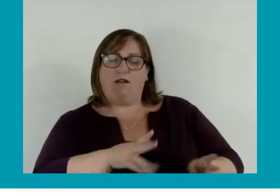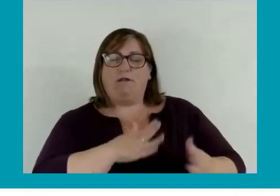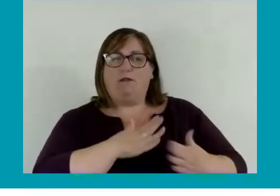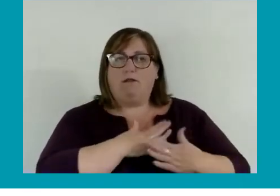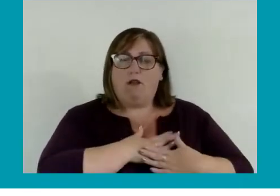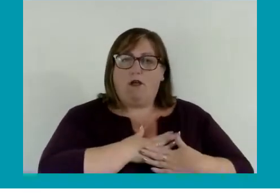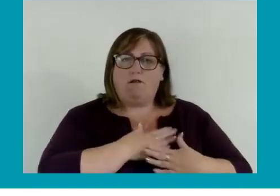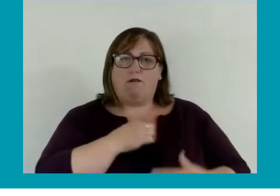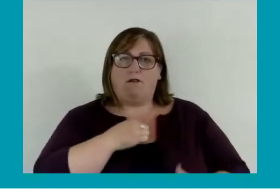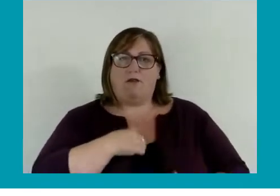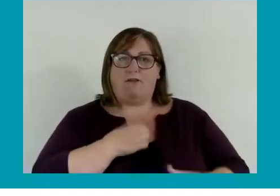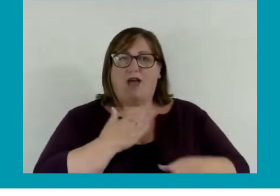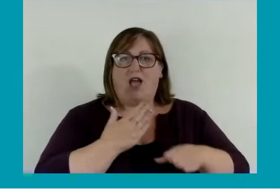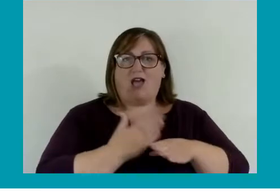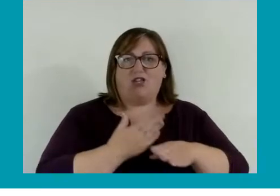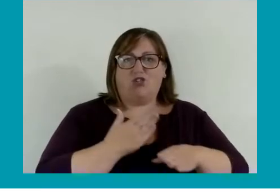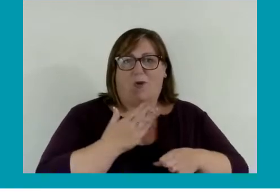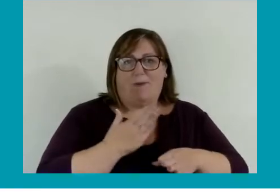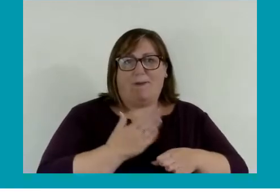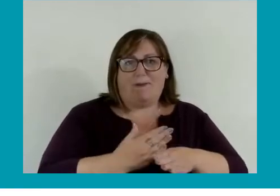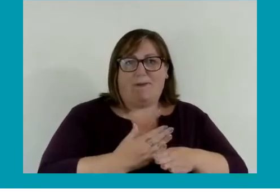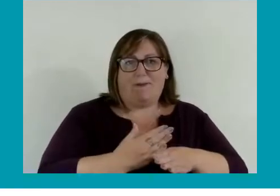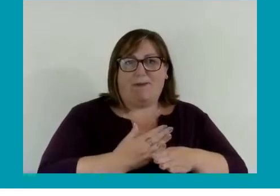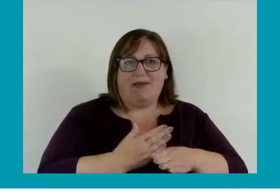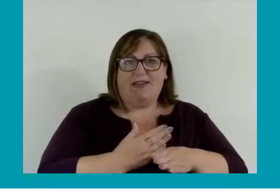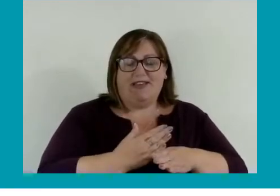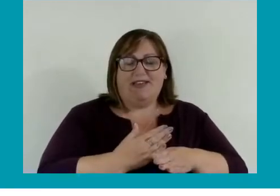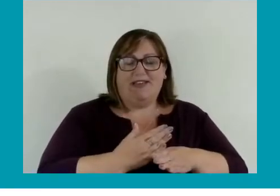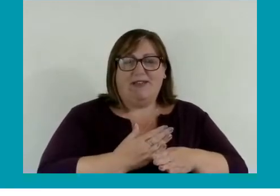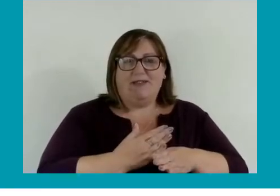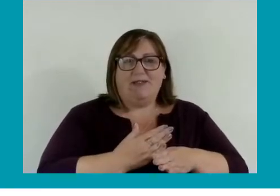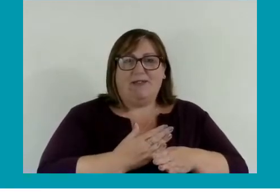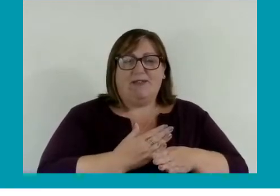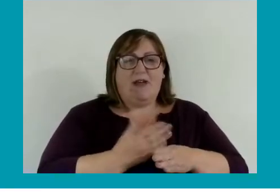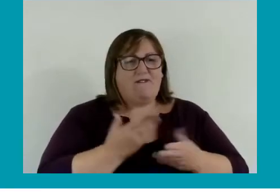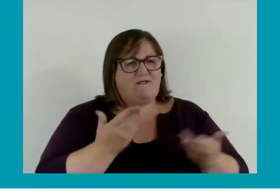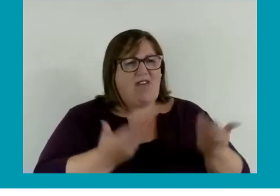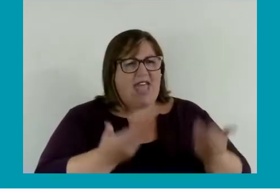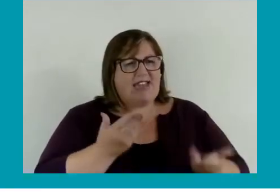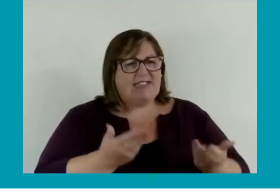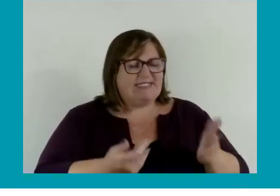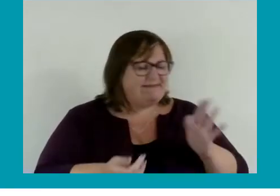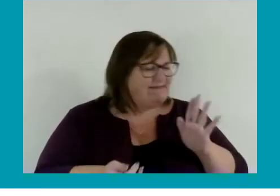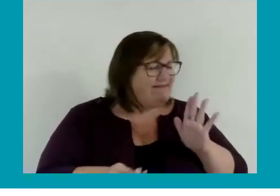so being able to have that as the main focus of my job and keeps me really engaged and really busy